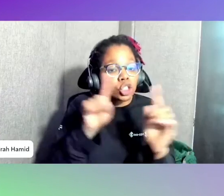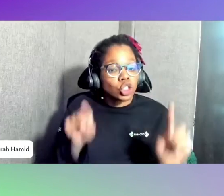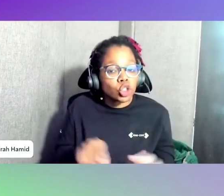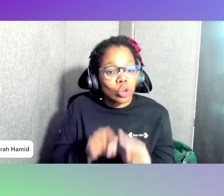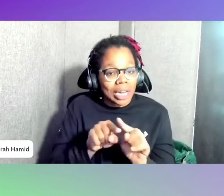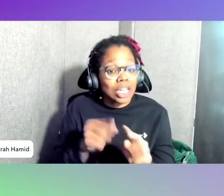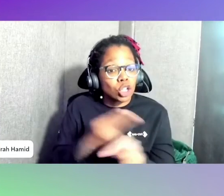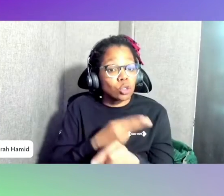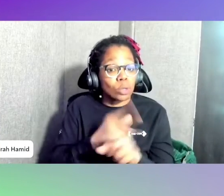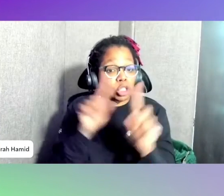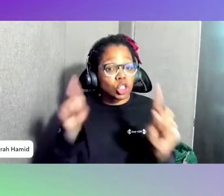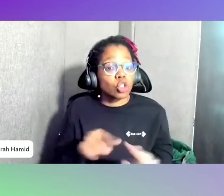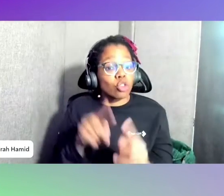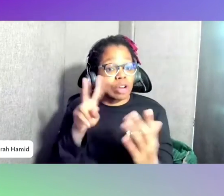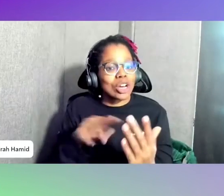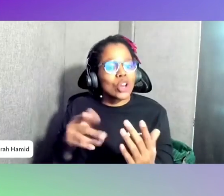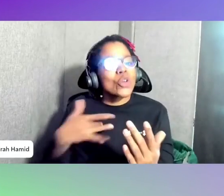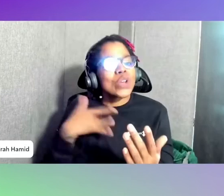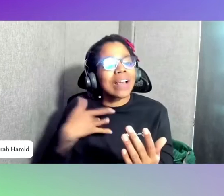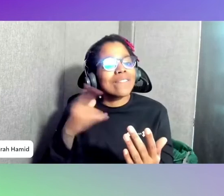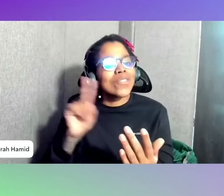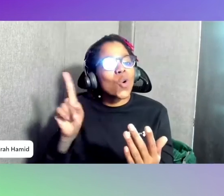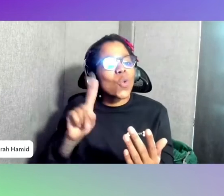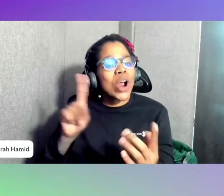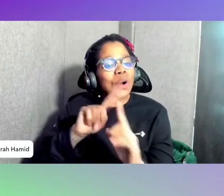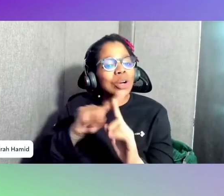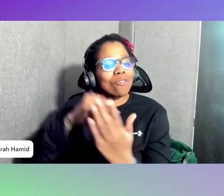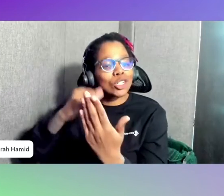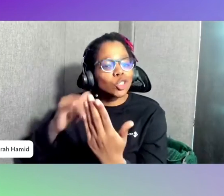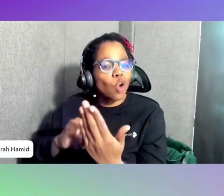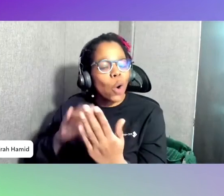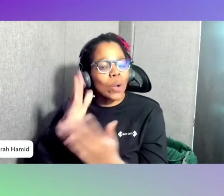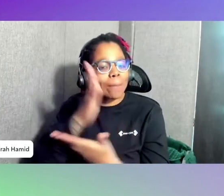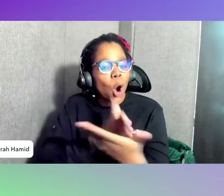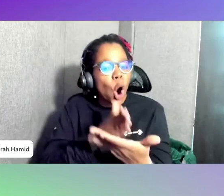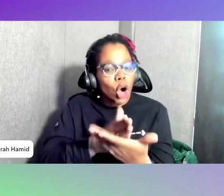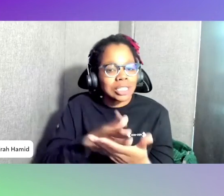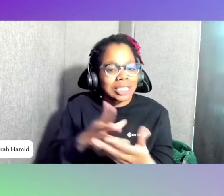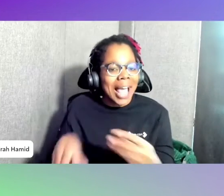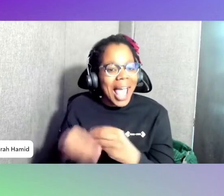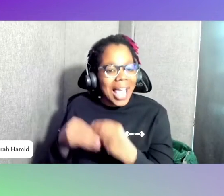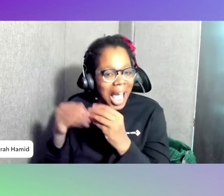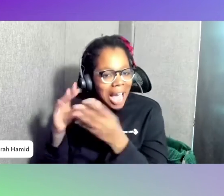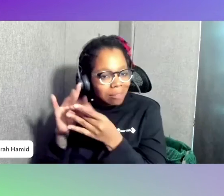happen to be looking in SVG on a tablet or on a phone, you can move your finger around the screen and get the